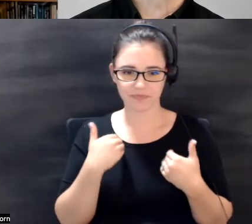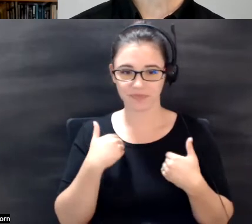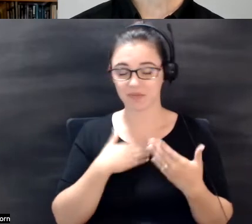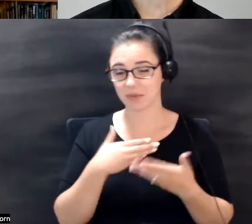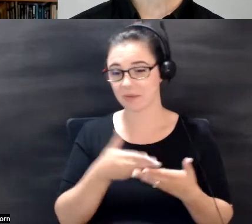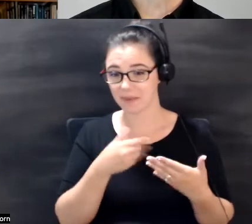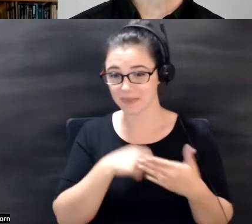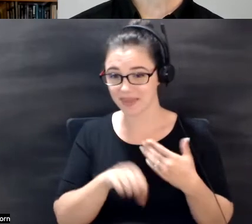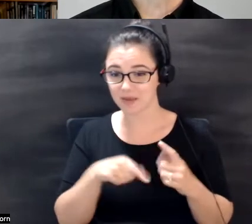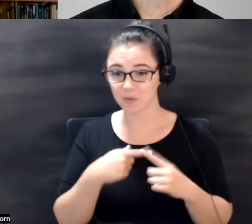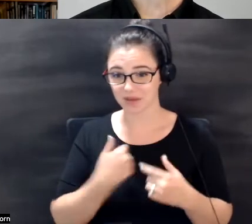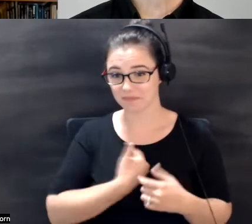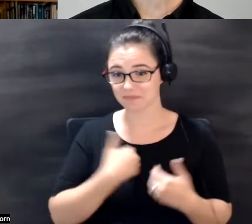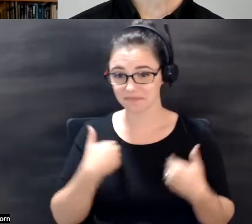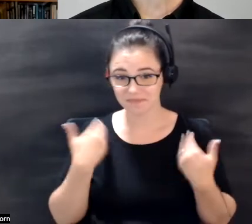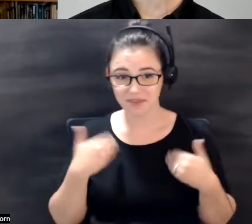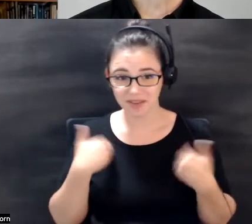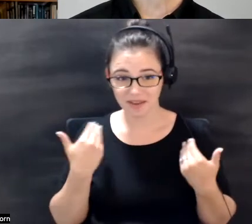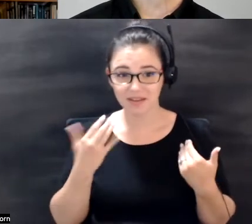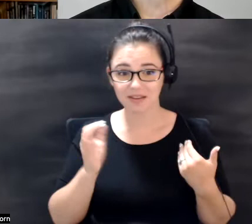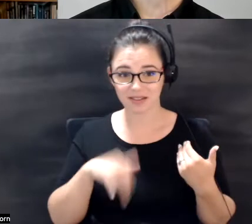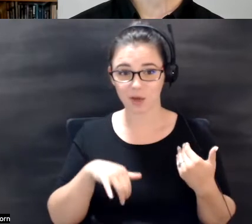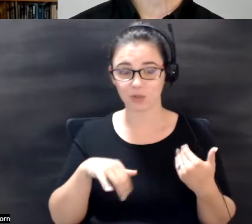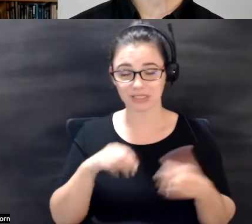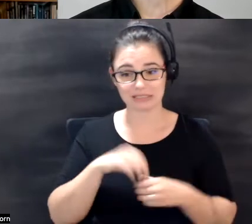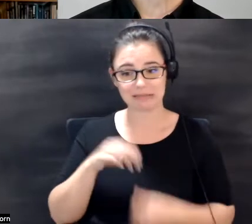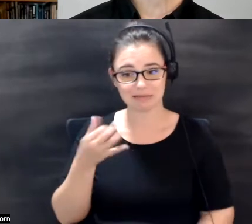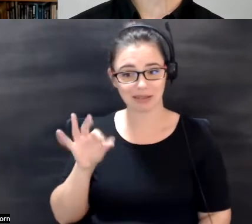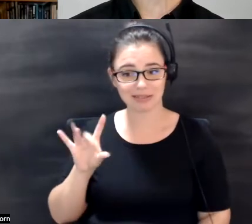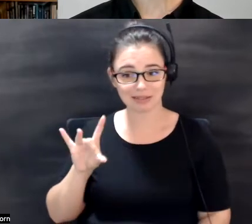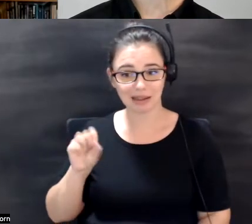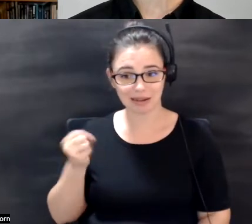was really young. And that was in 1980, so a long time ago.